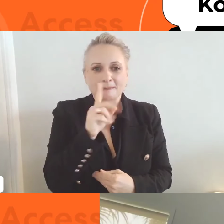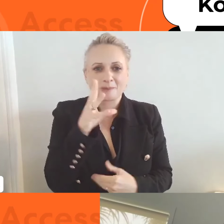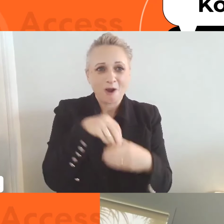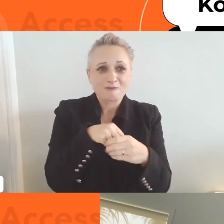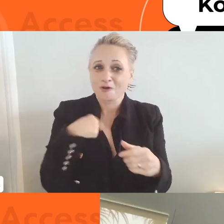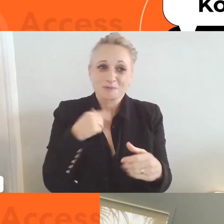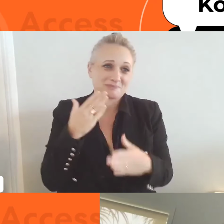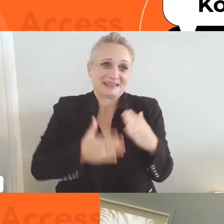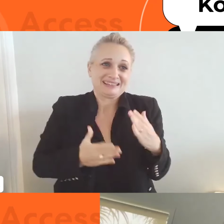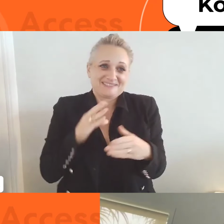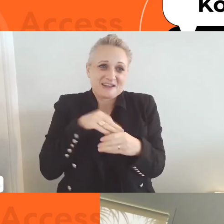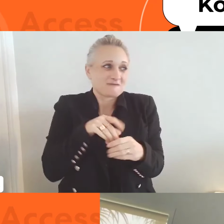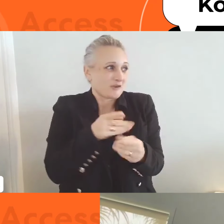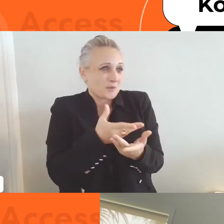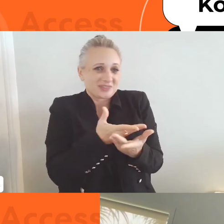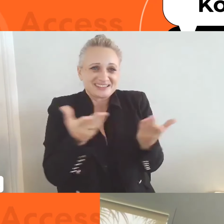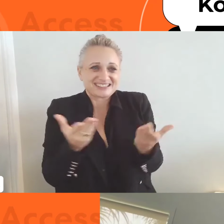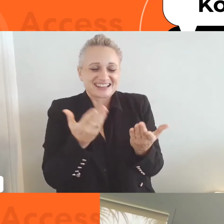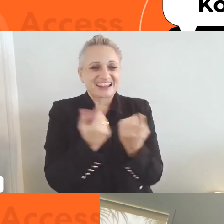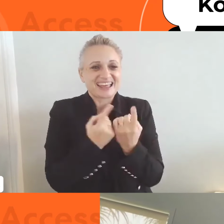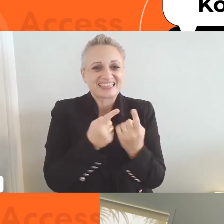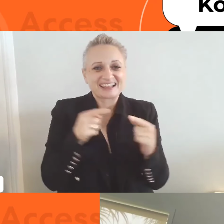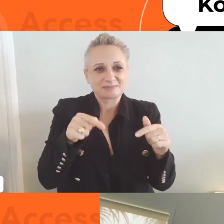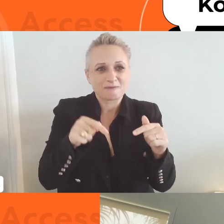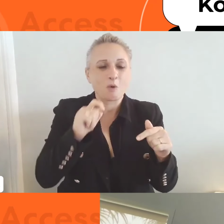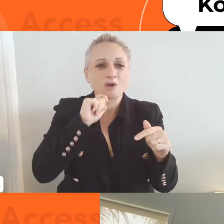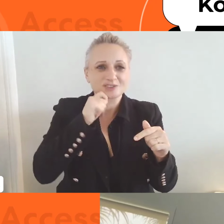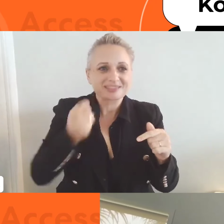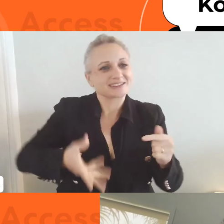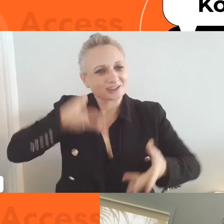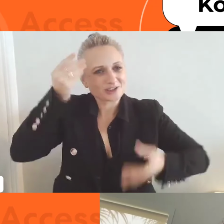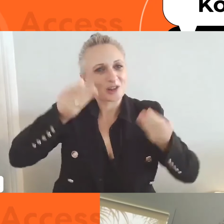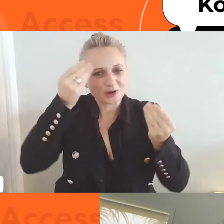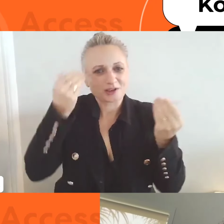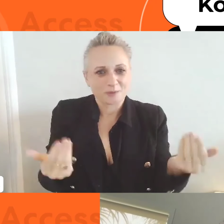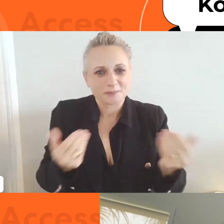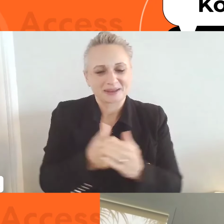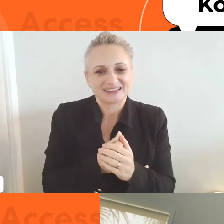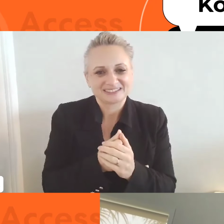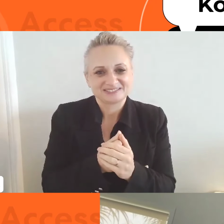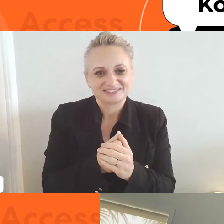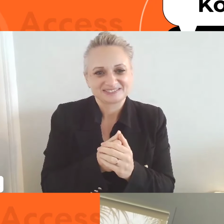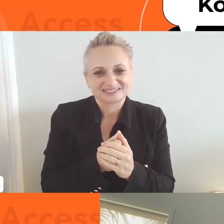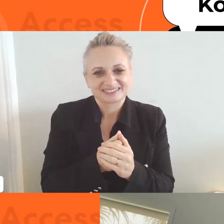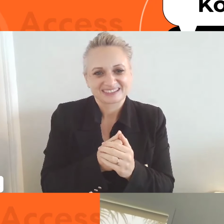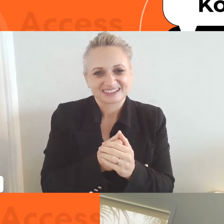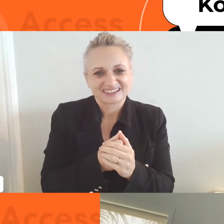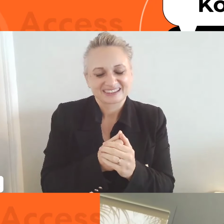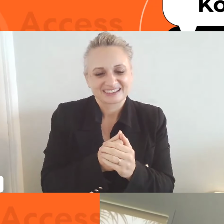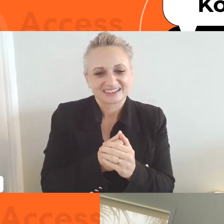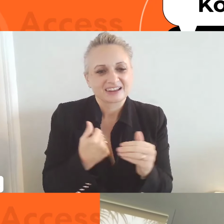so she's a learning curve for me. But probably -- I'm trying to operate